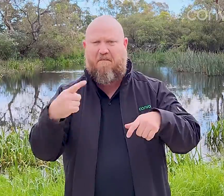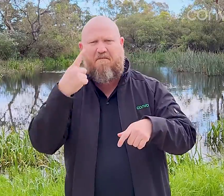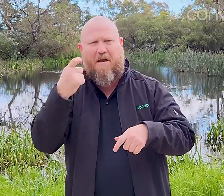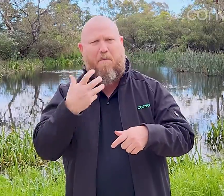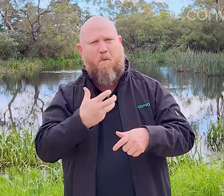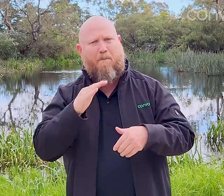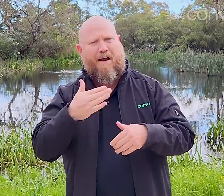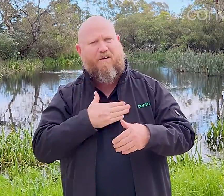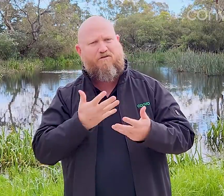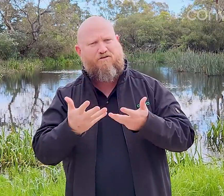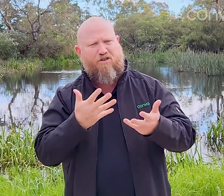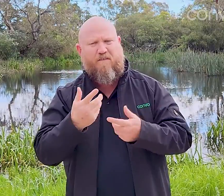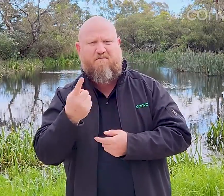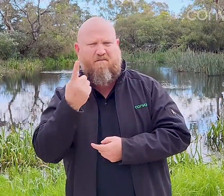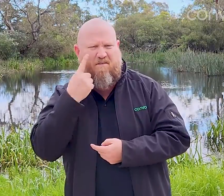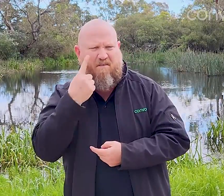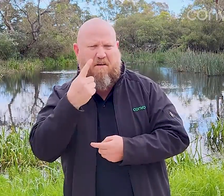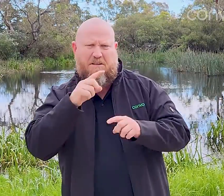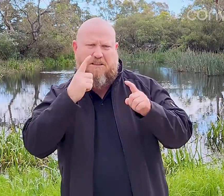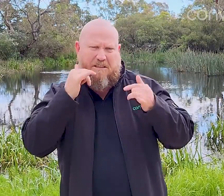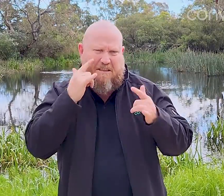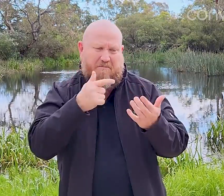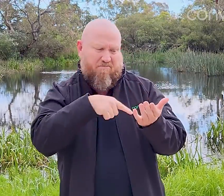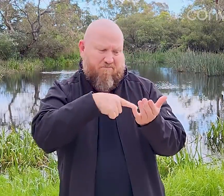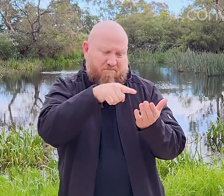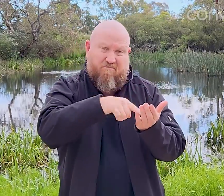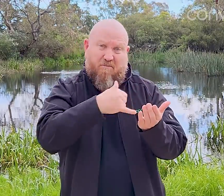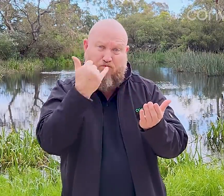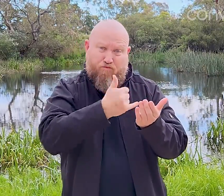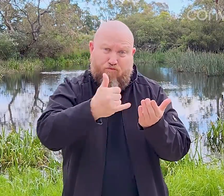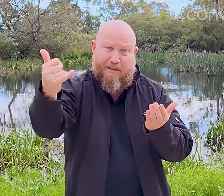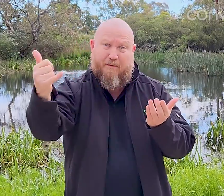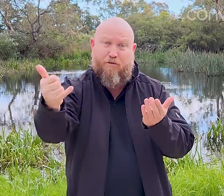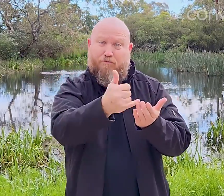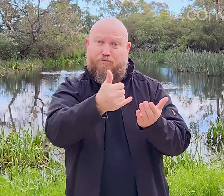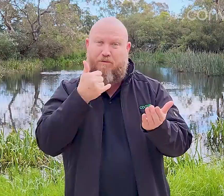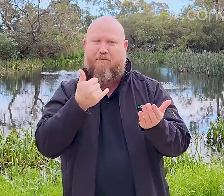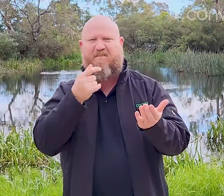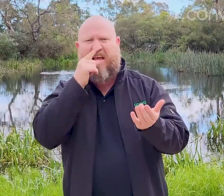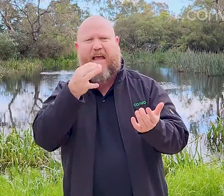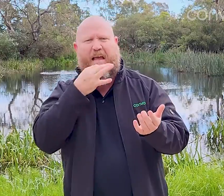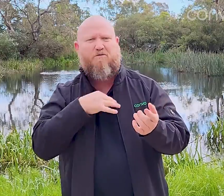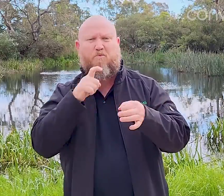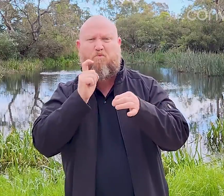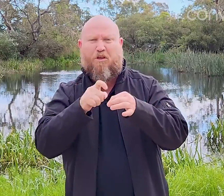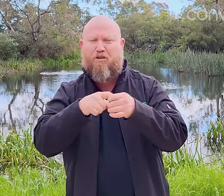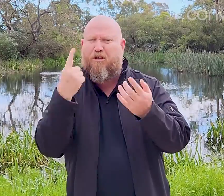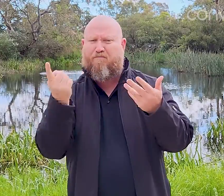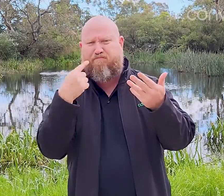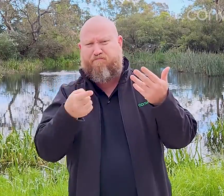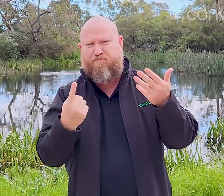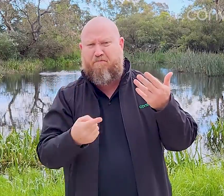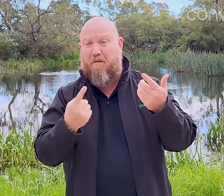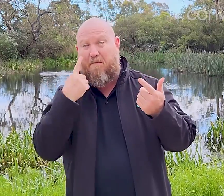You can try our services, make a free test call, and ask us anything!